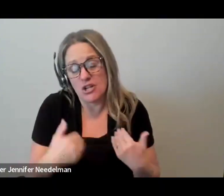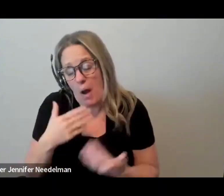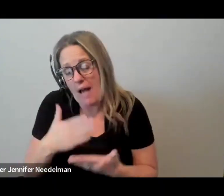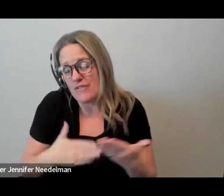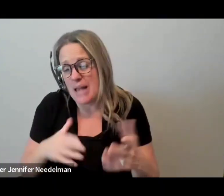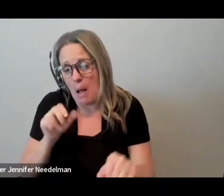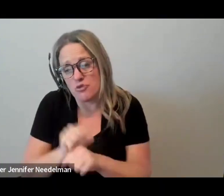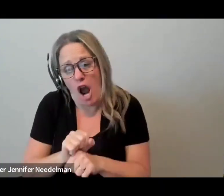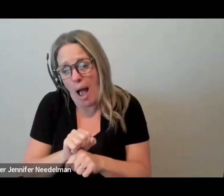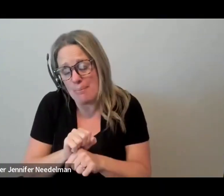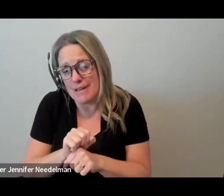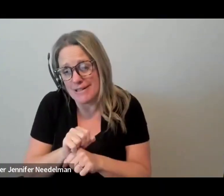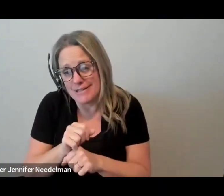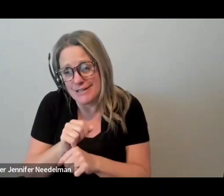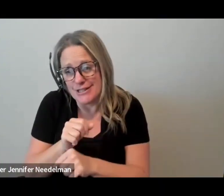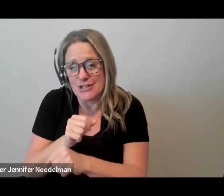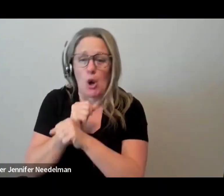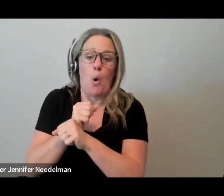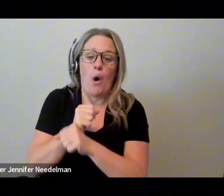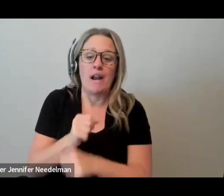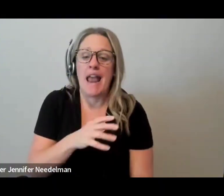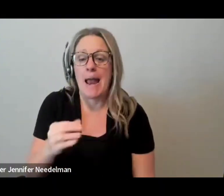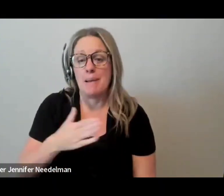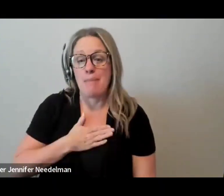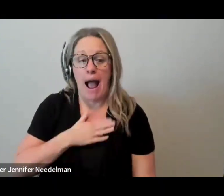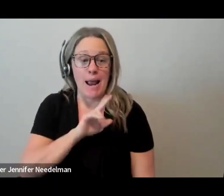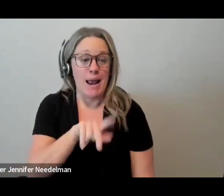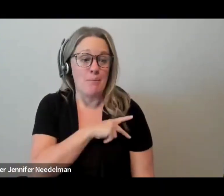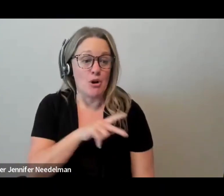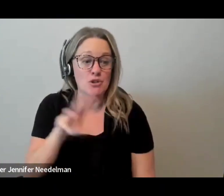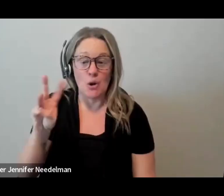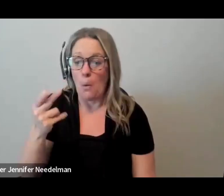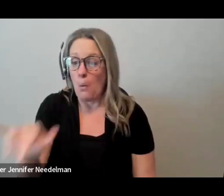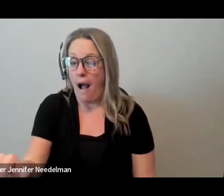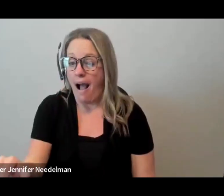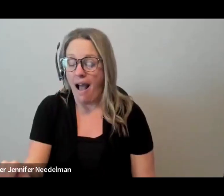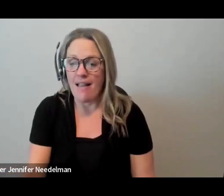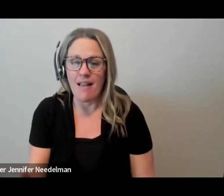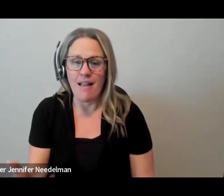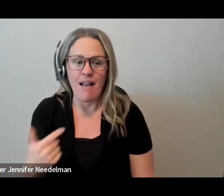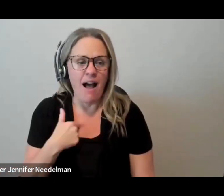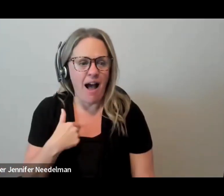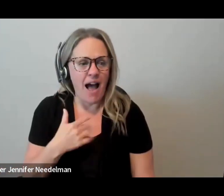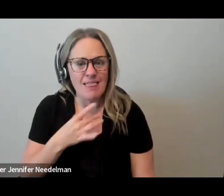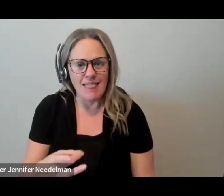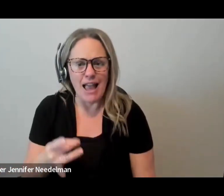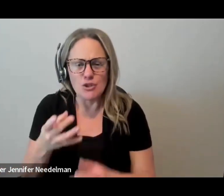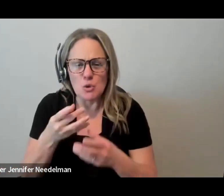but not least, my personal "why" is I get a kick outta solving difficult problems.